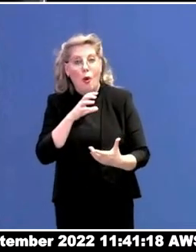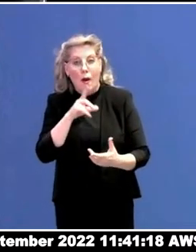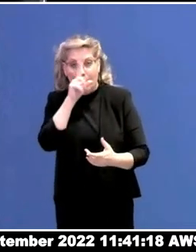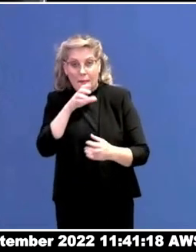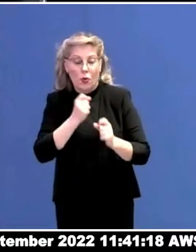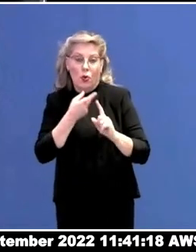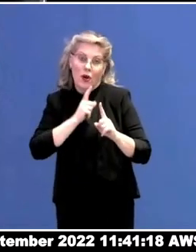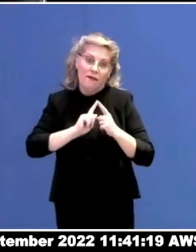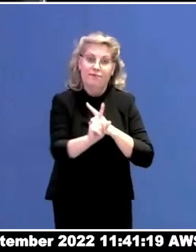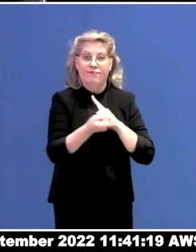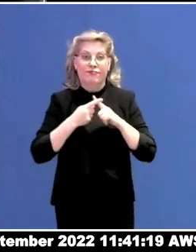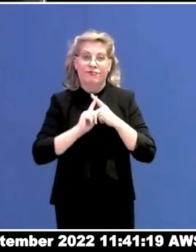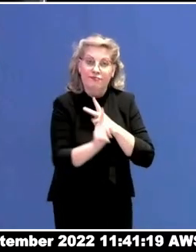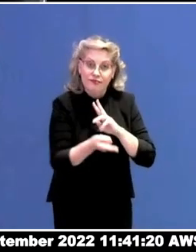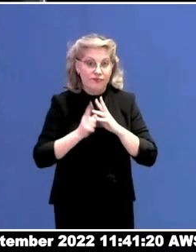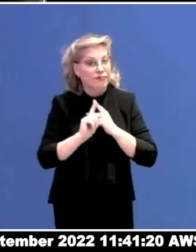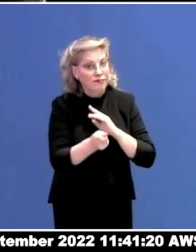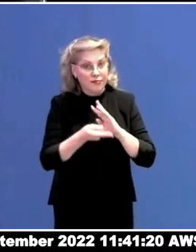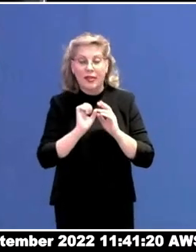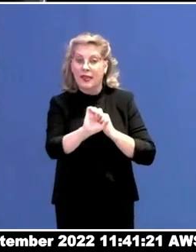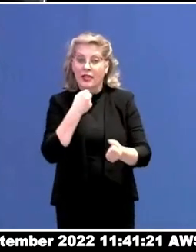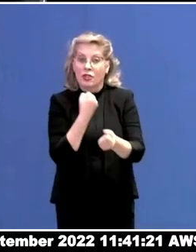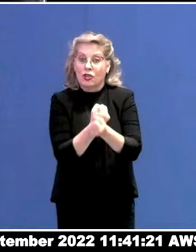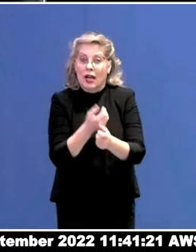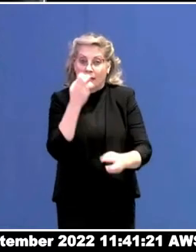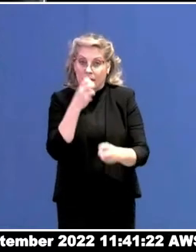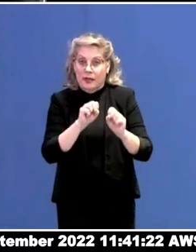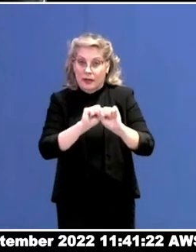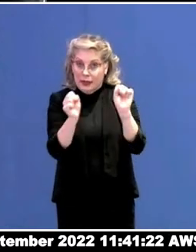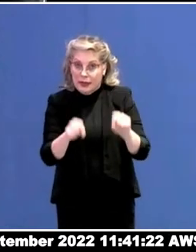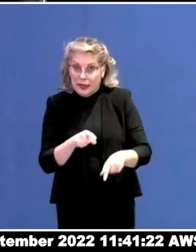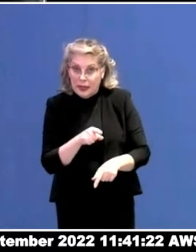today. So, we needed to abate the crisis that is hurting and killing people.